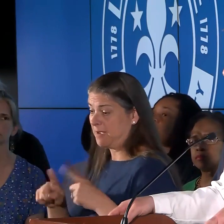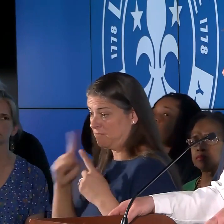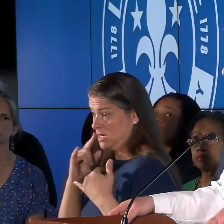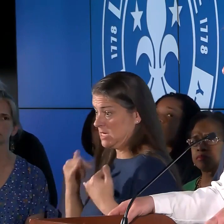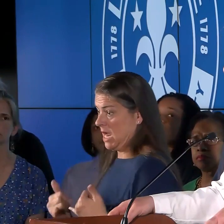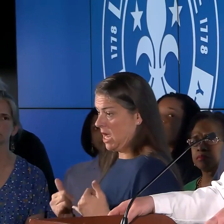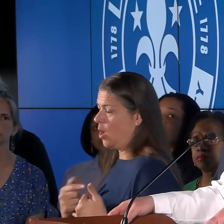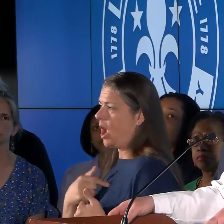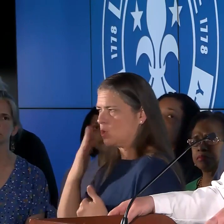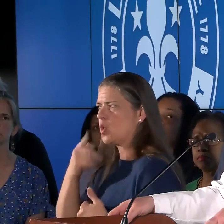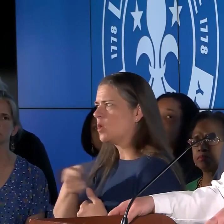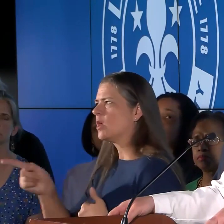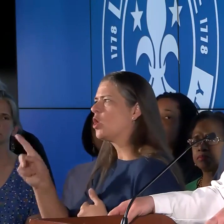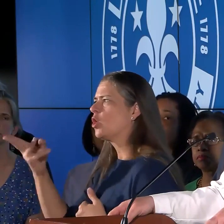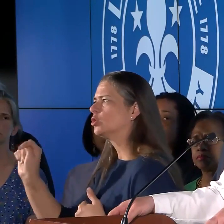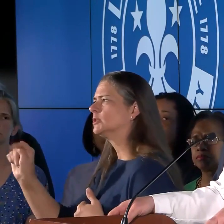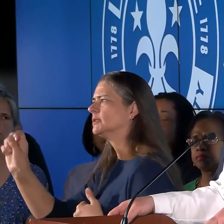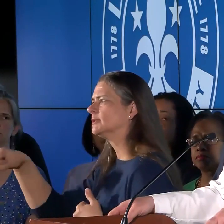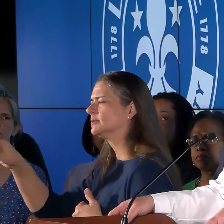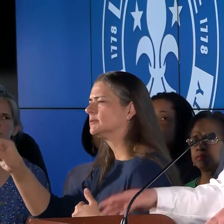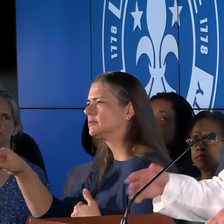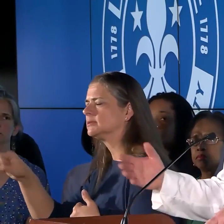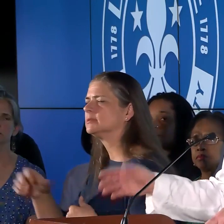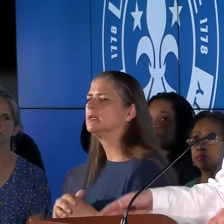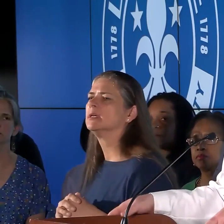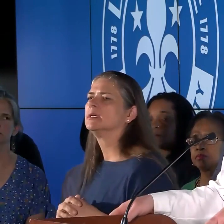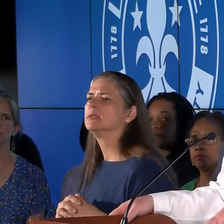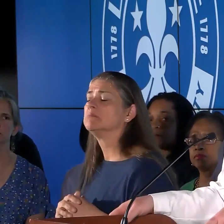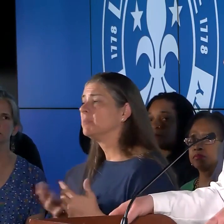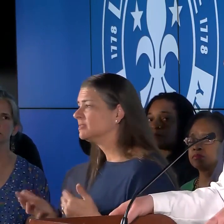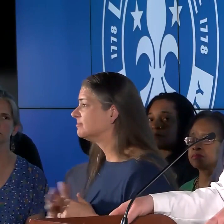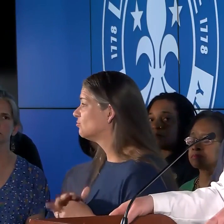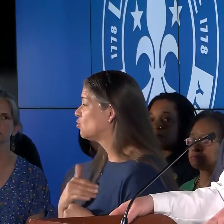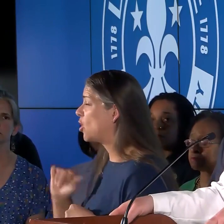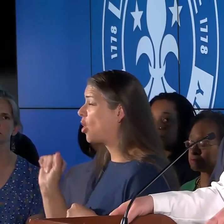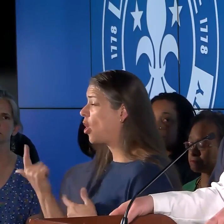injured, but I also know that we are all Louis Villians and it doesn't